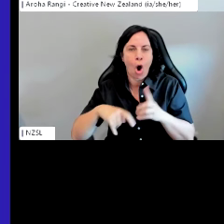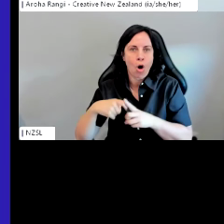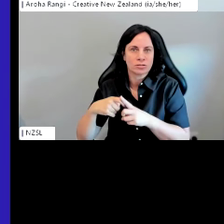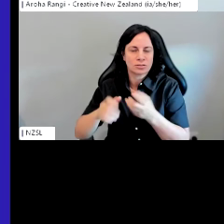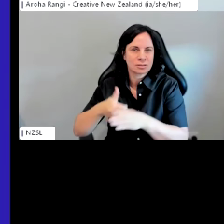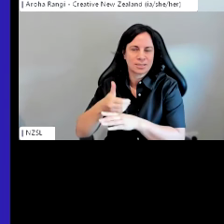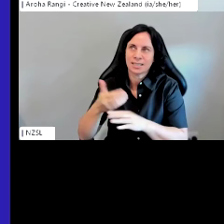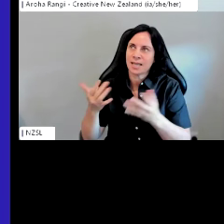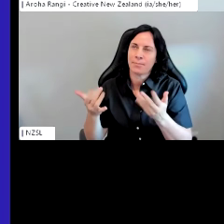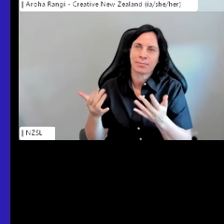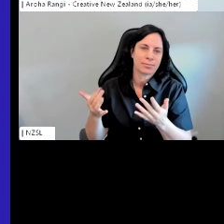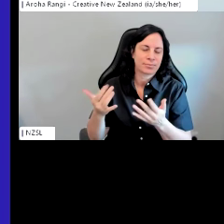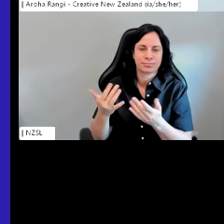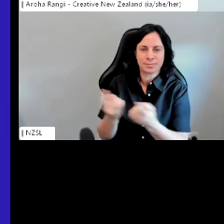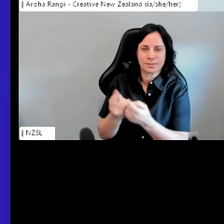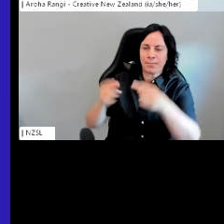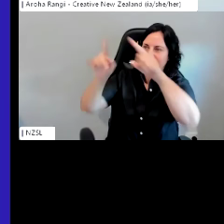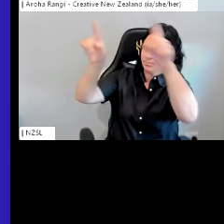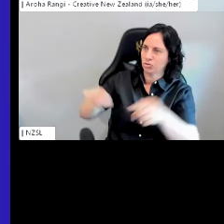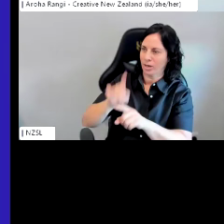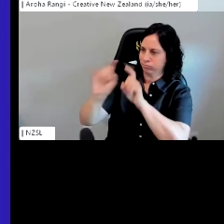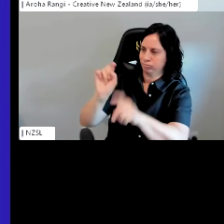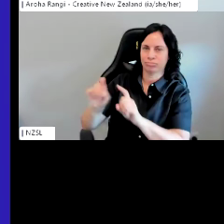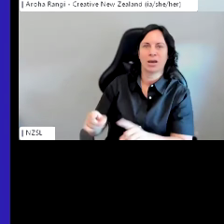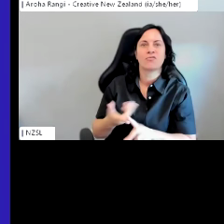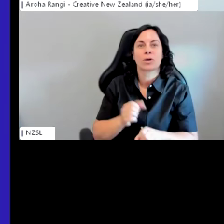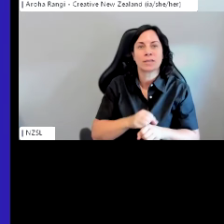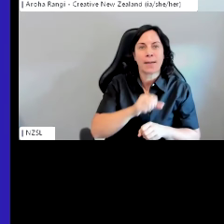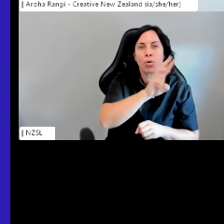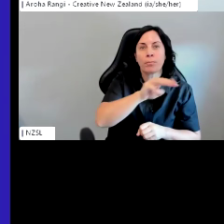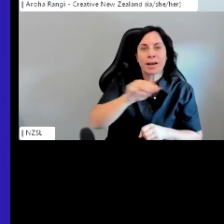you know, McDonald's without using a kiosk. And I've seen lots of lots of organizations now